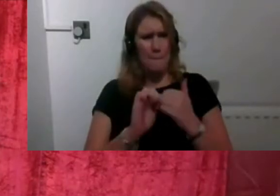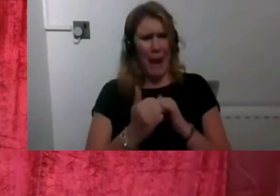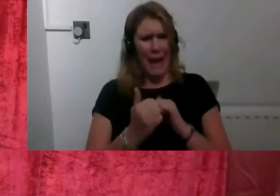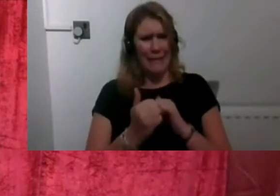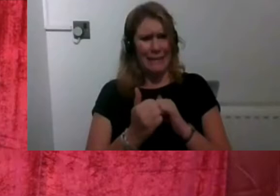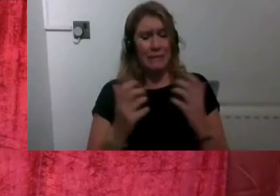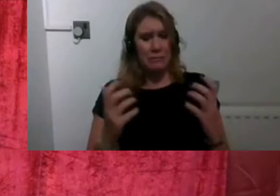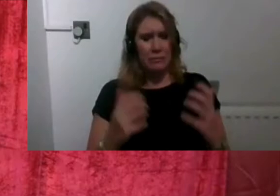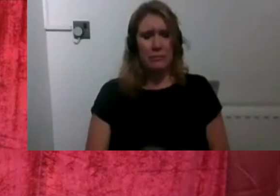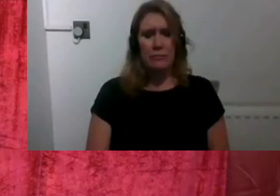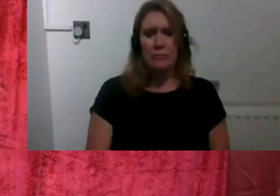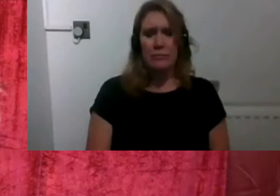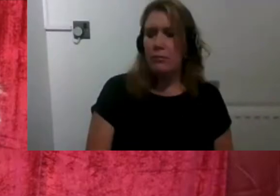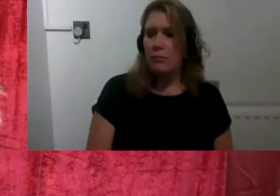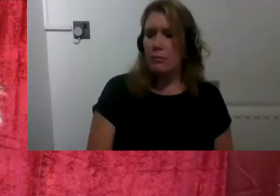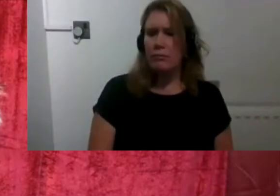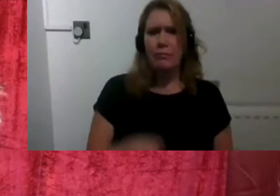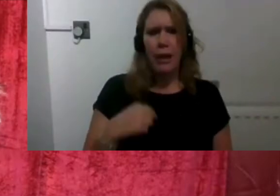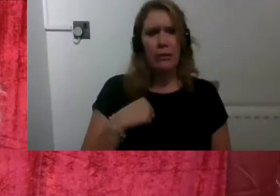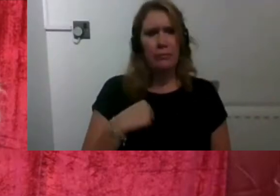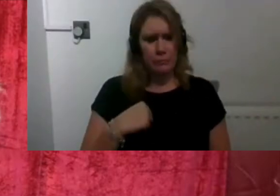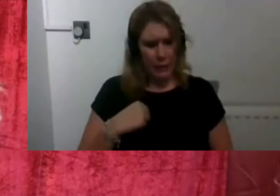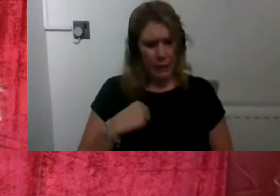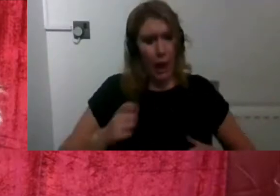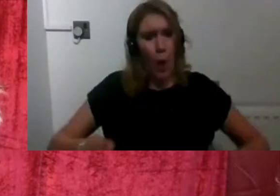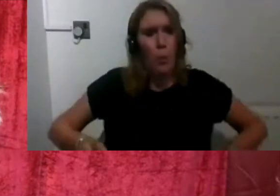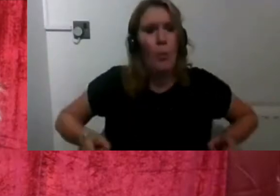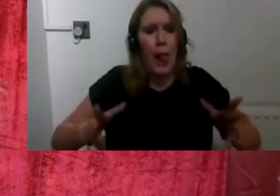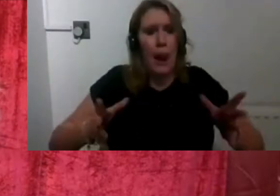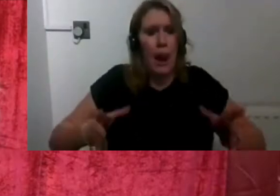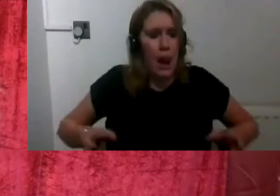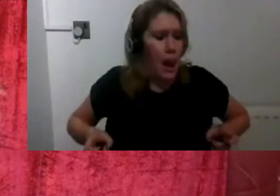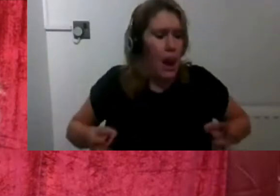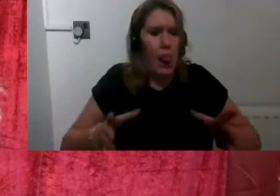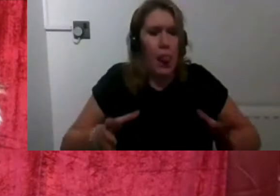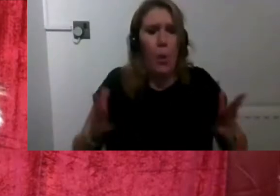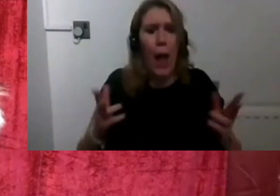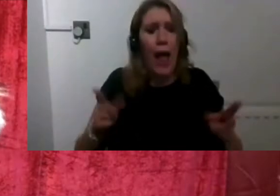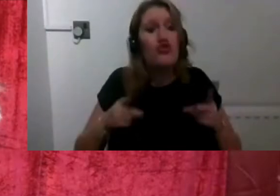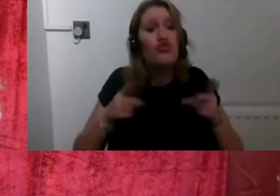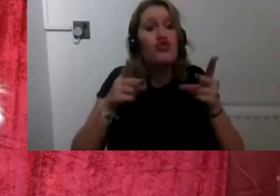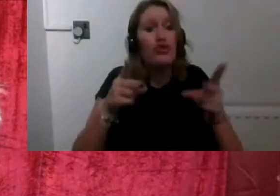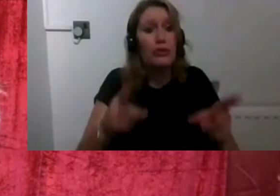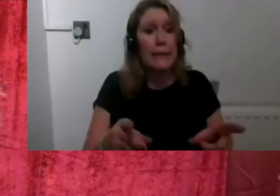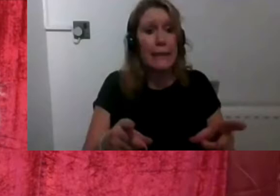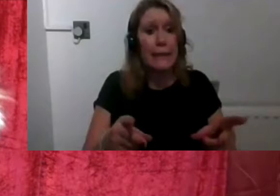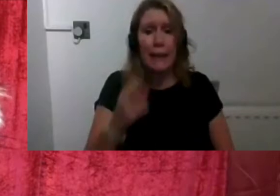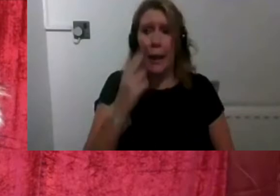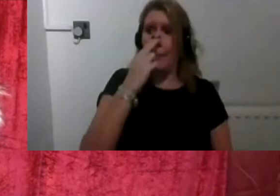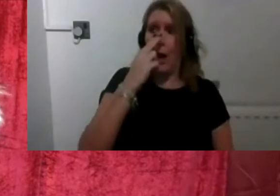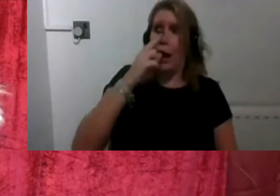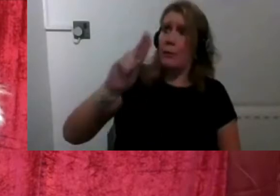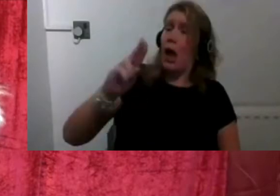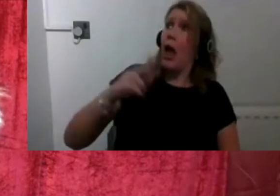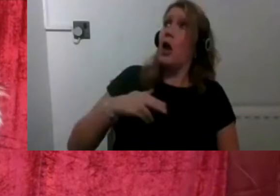So, there I am wheeling down The street minding my own